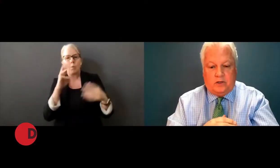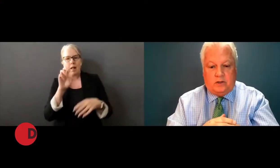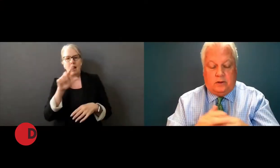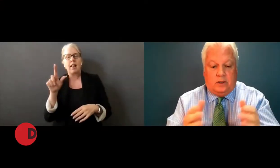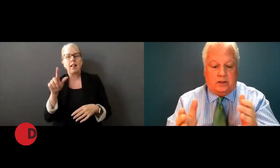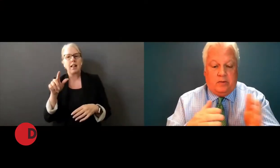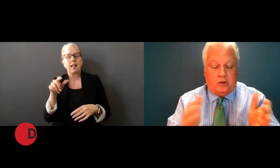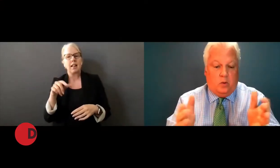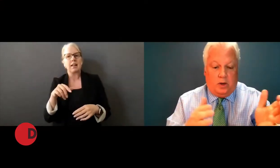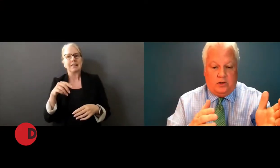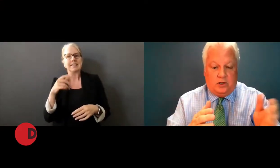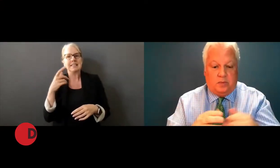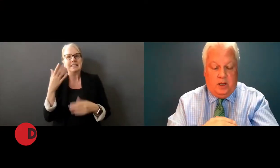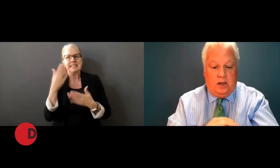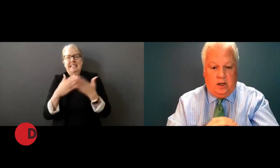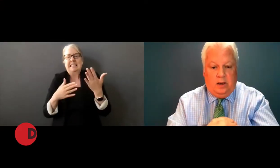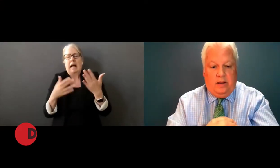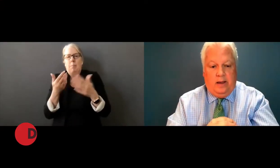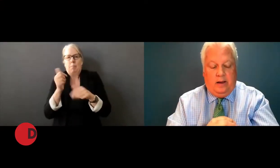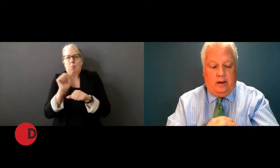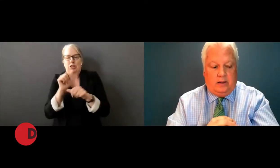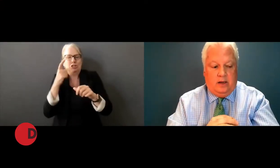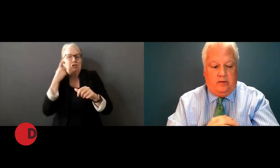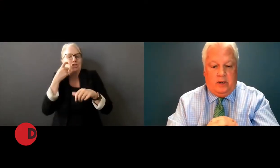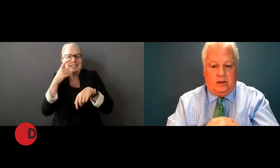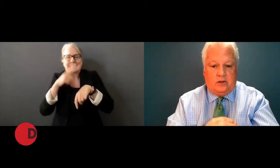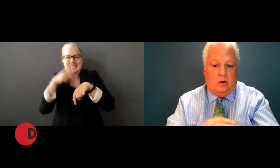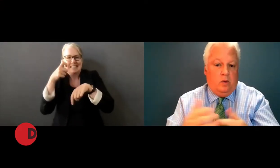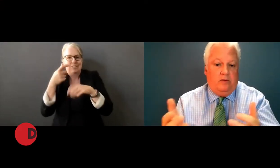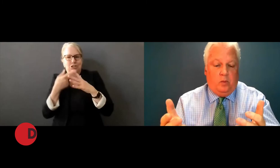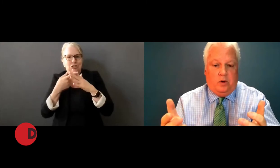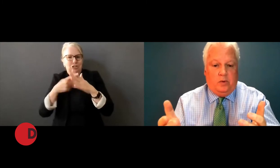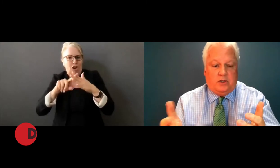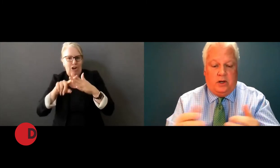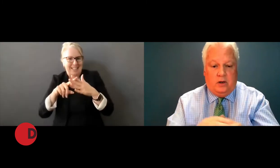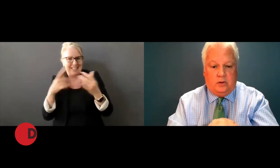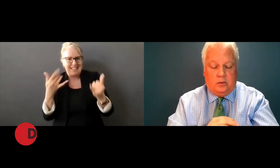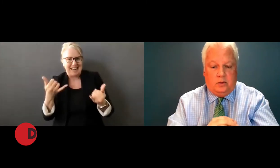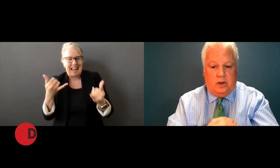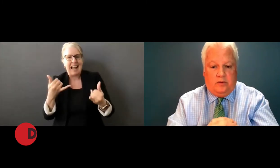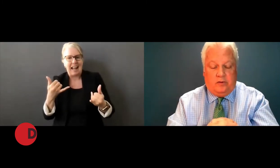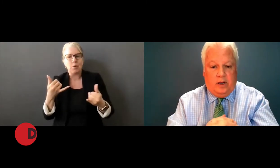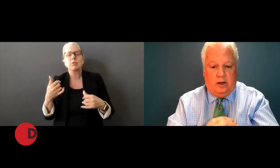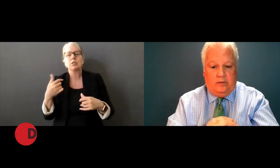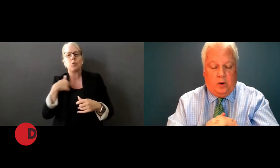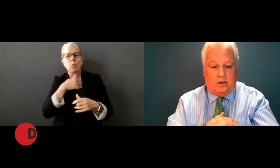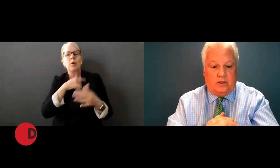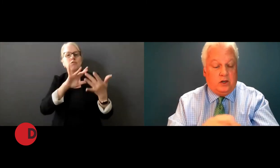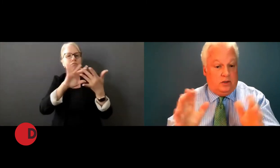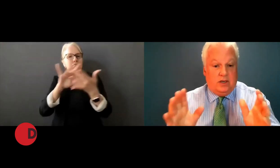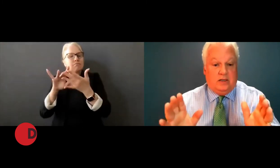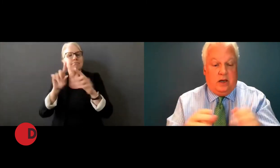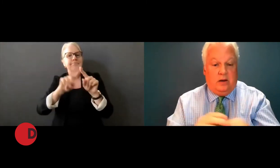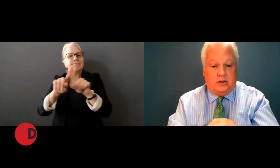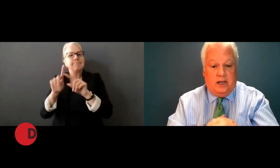[Doug]: Well, some work started just recently started now, we are contacting different organizations.